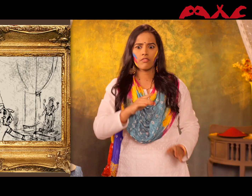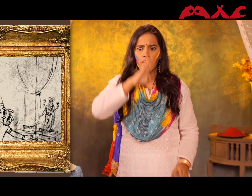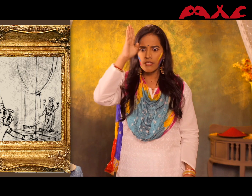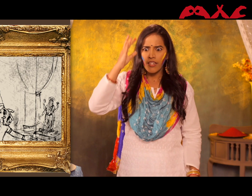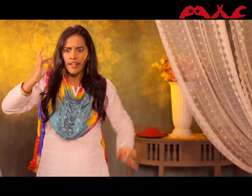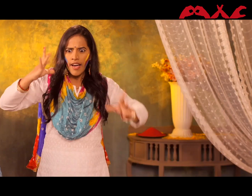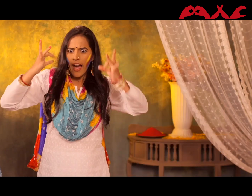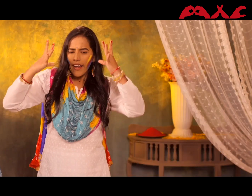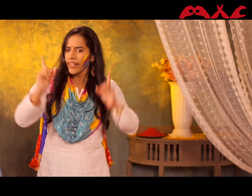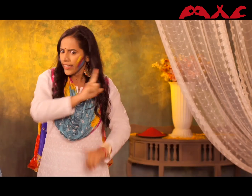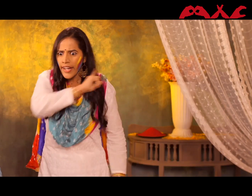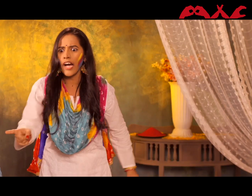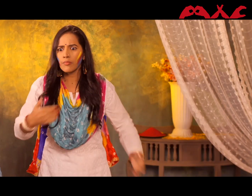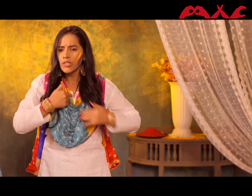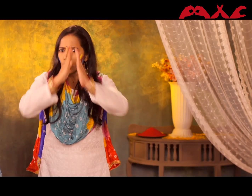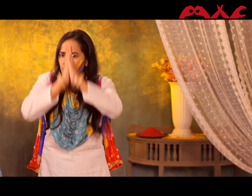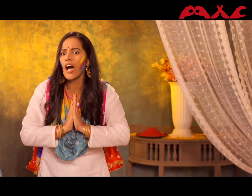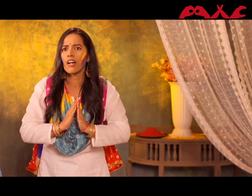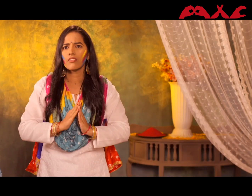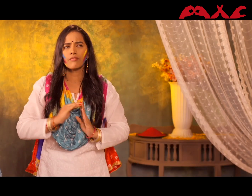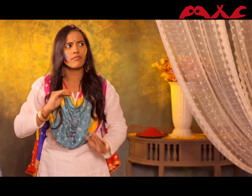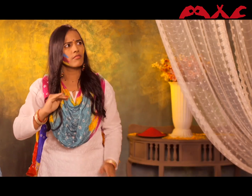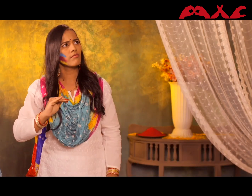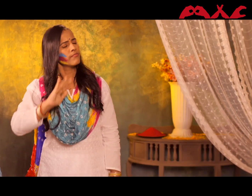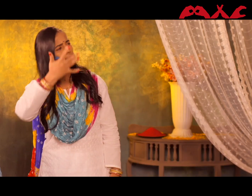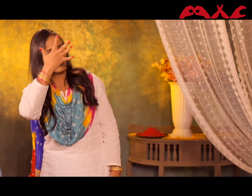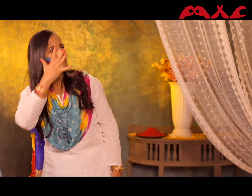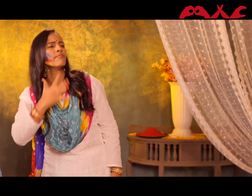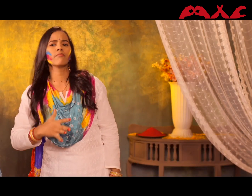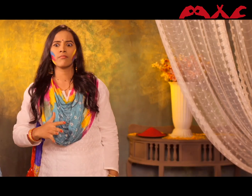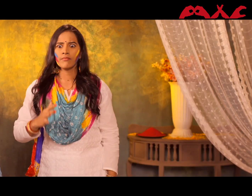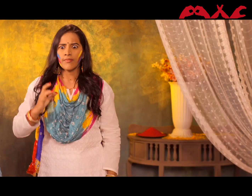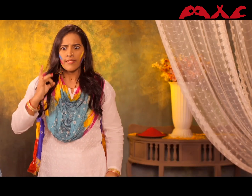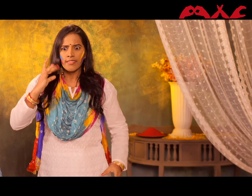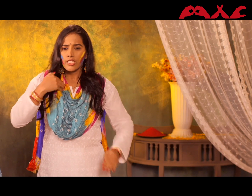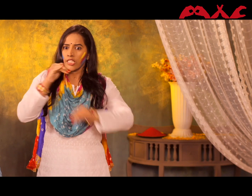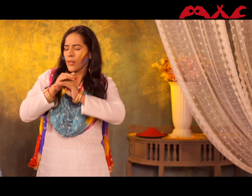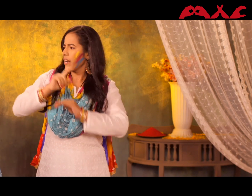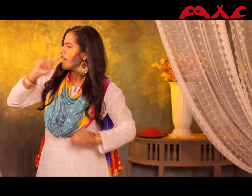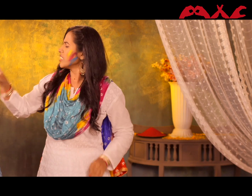he liked Lord Vishnu and he'll continue to worship Him. This made the king absolutely livid. He wanted his son to only worship him.